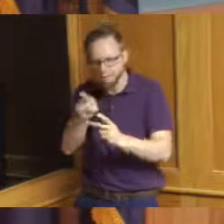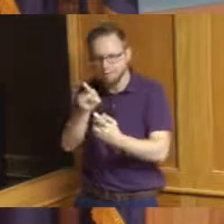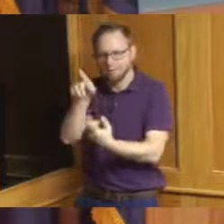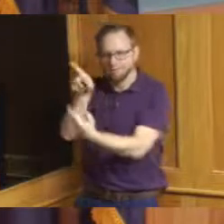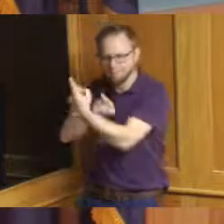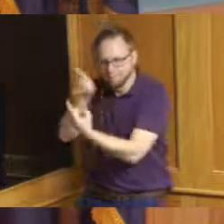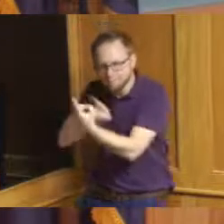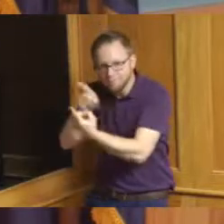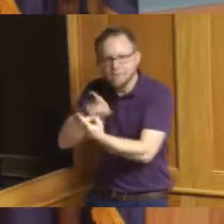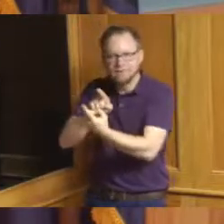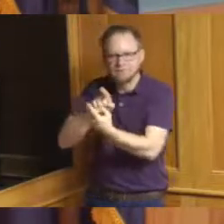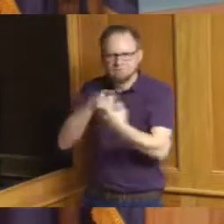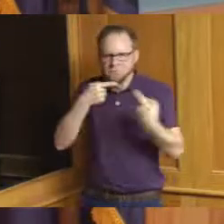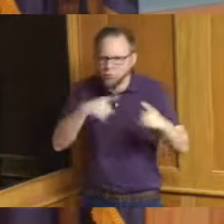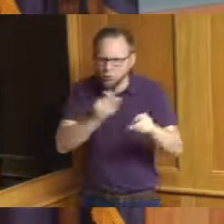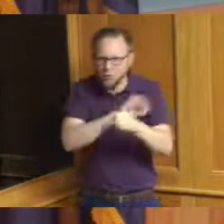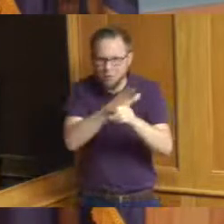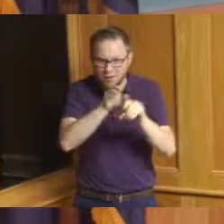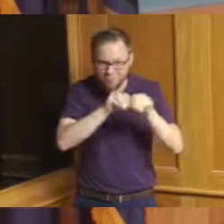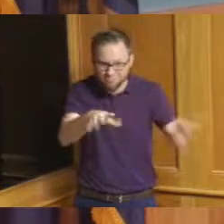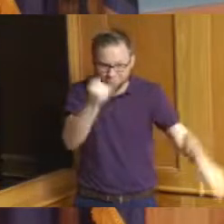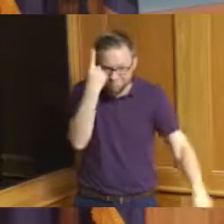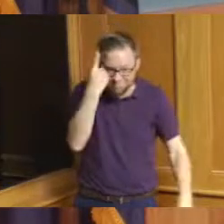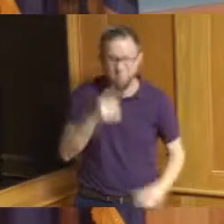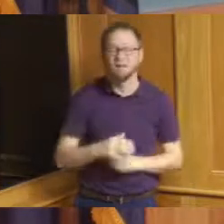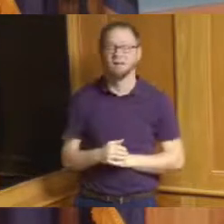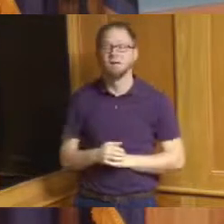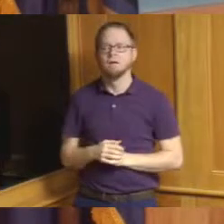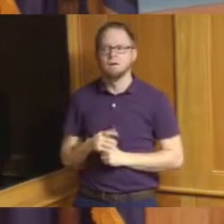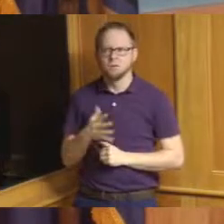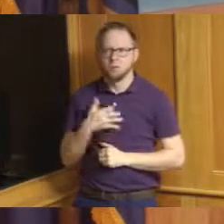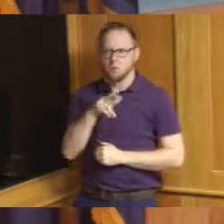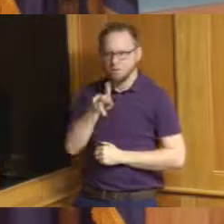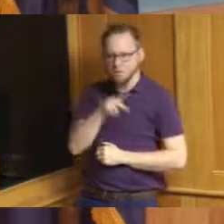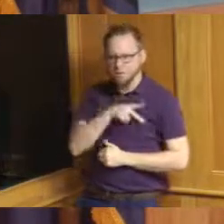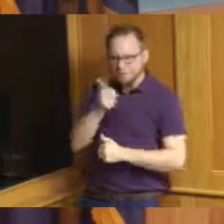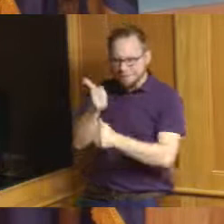us fighting this Covid and i just want to personally thank each and every one of them